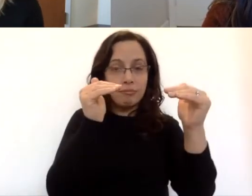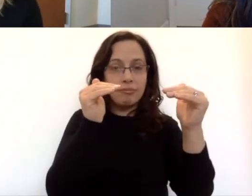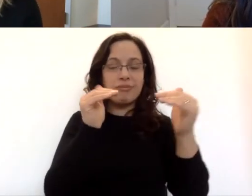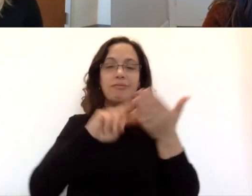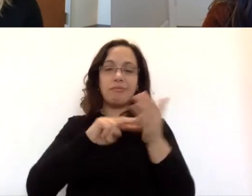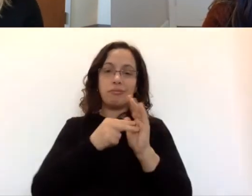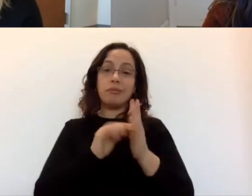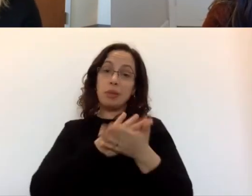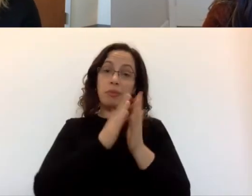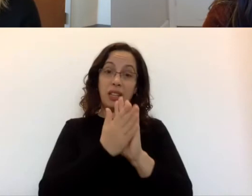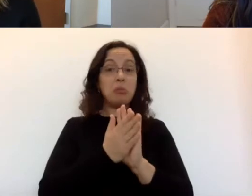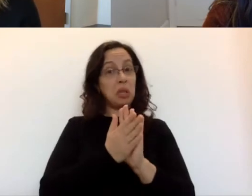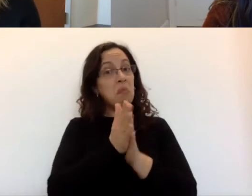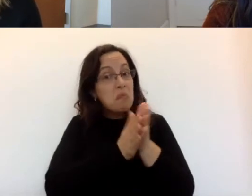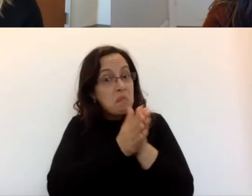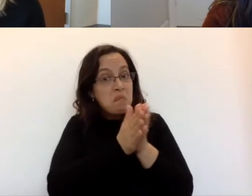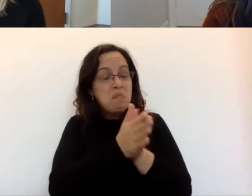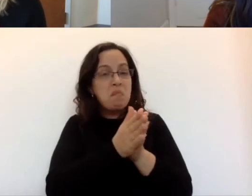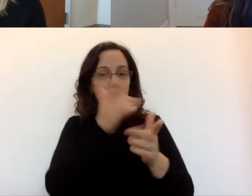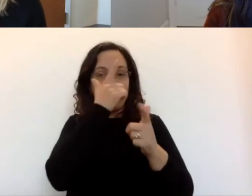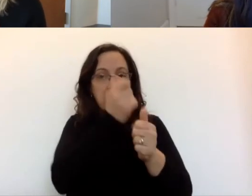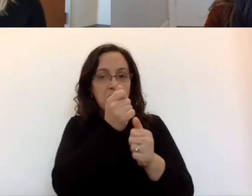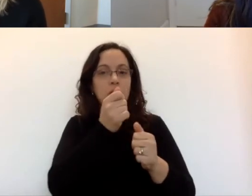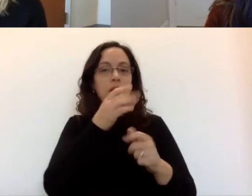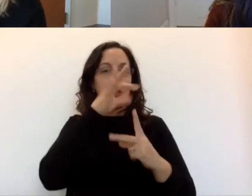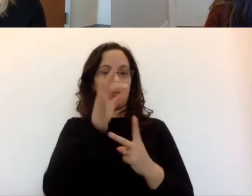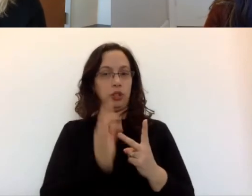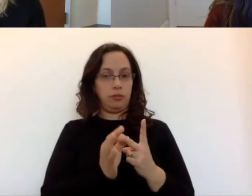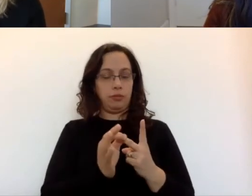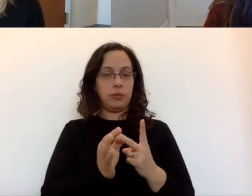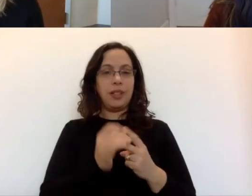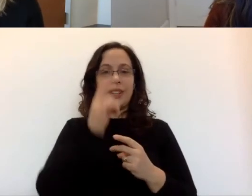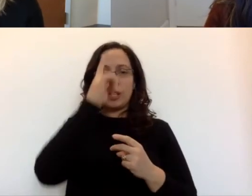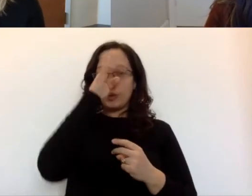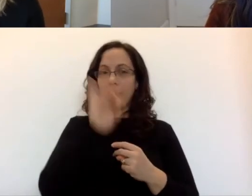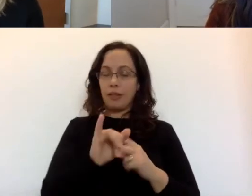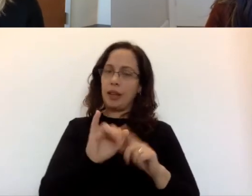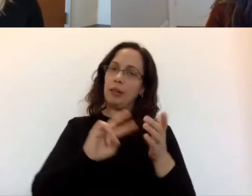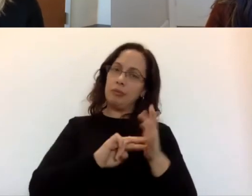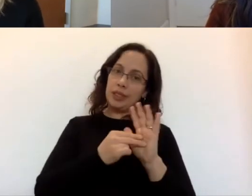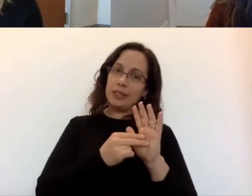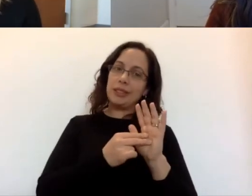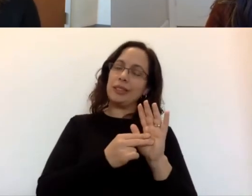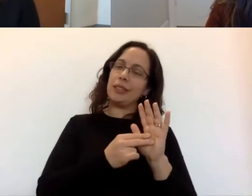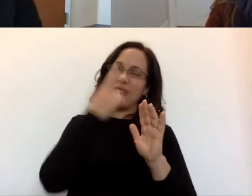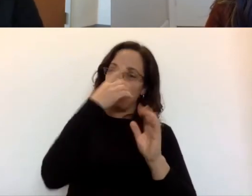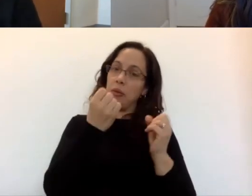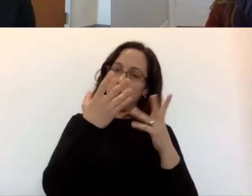option for some people right so I think that it does rely I think that in many cases local